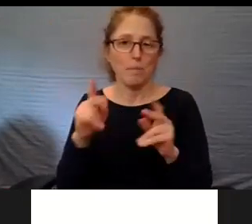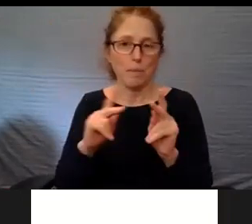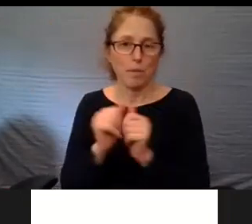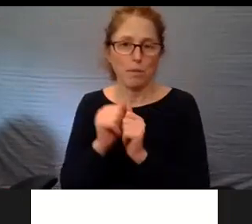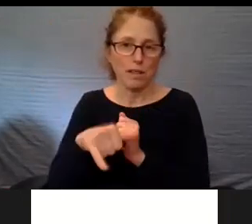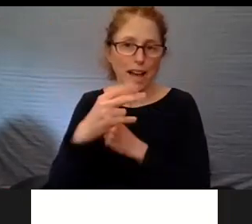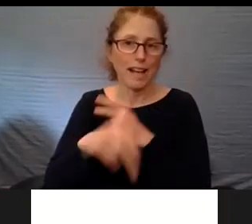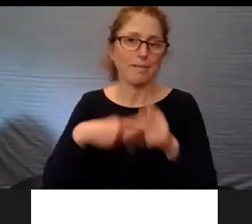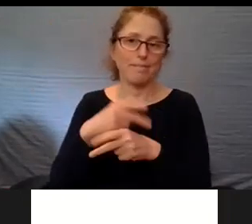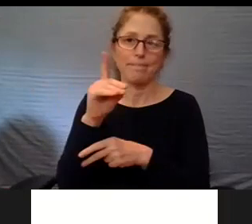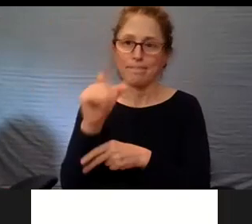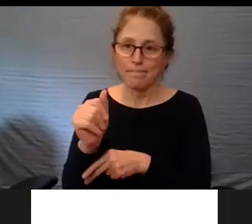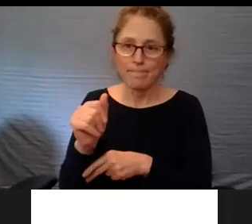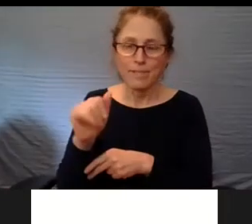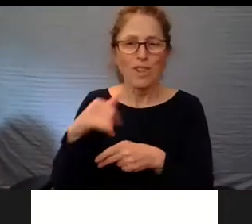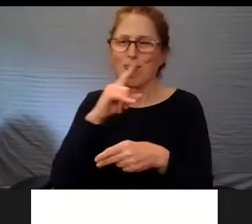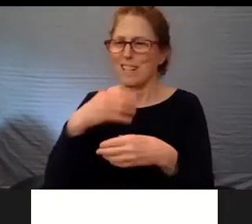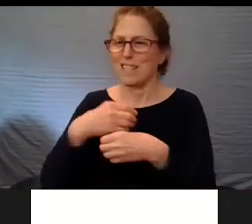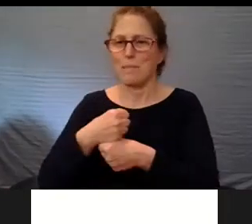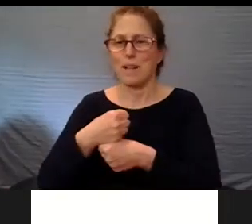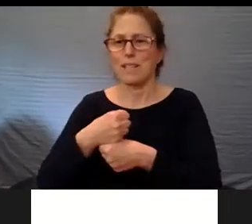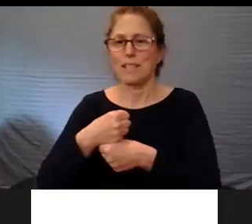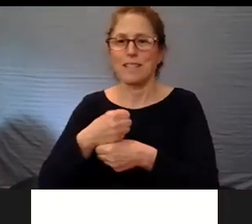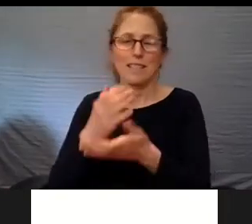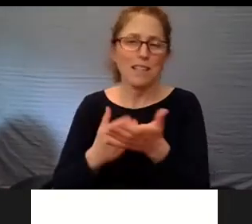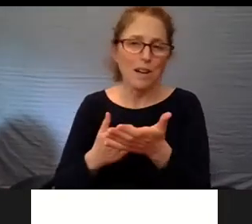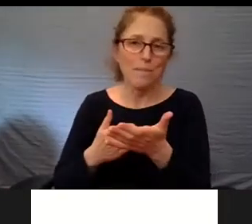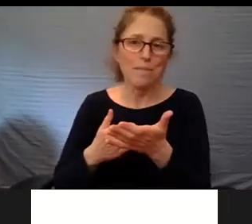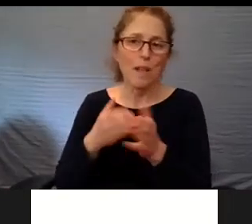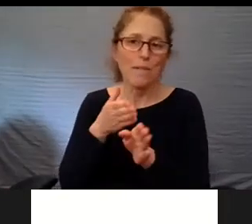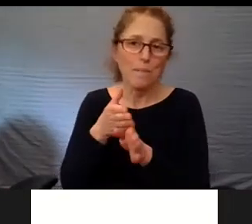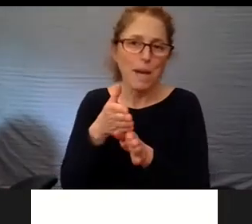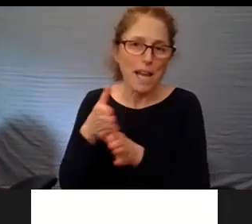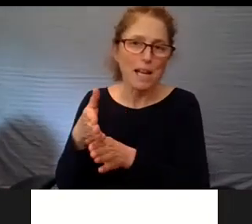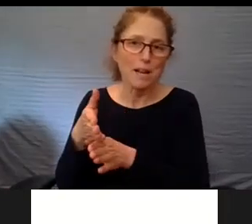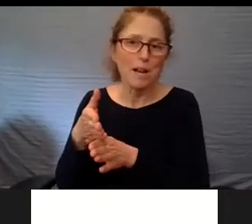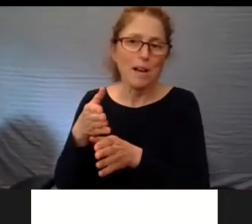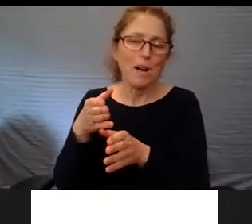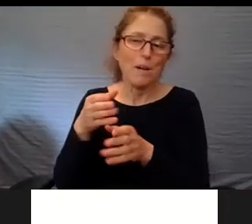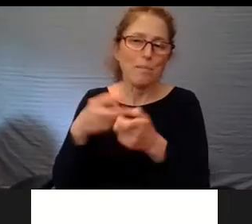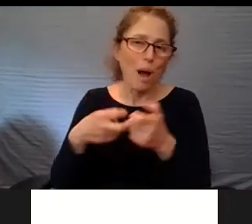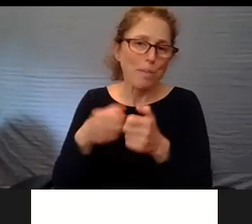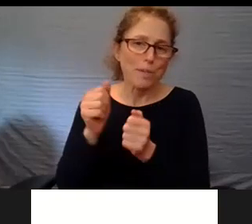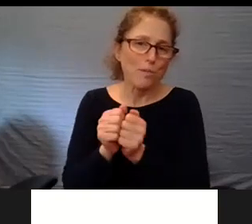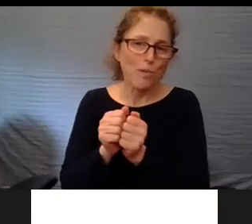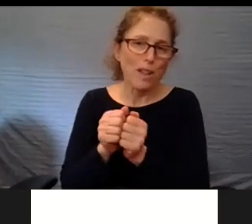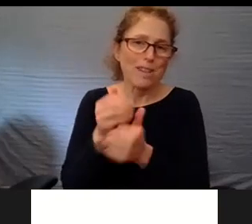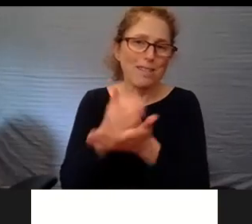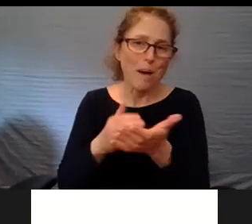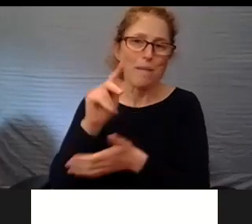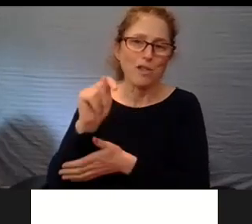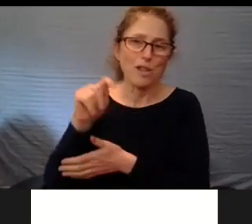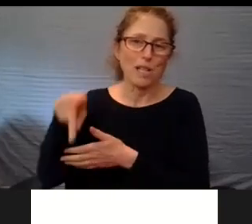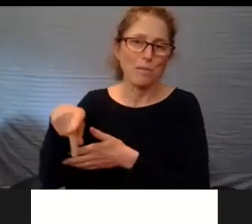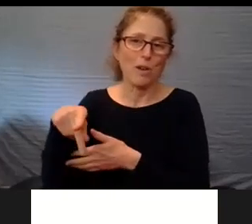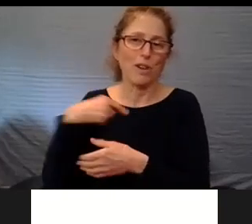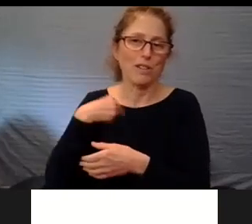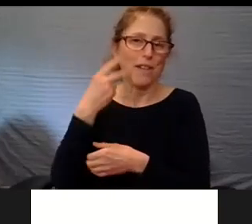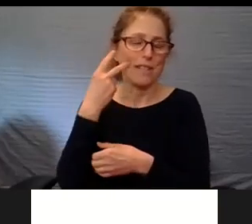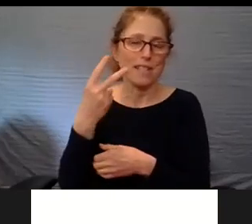So I think that summarizes some of the main problems with the triage protocols that I've seen, and there's some others, hopefully